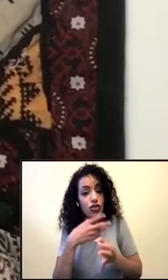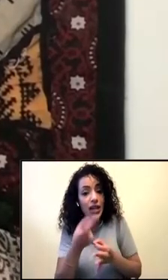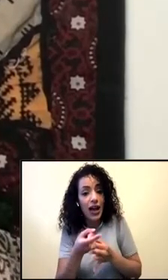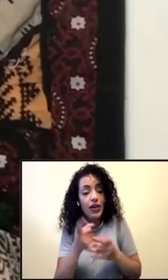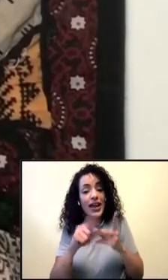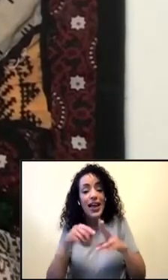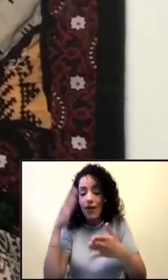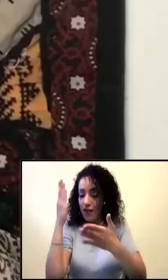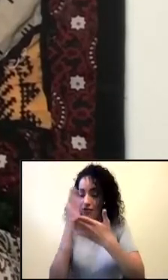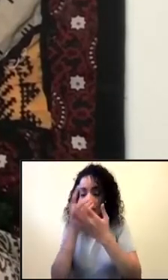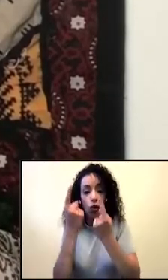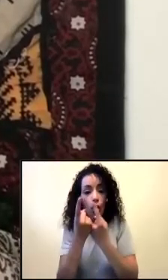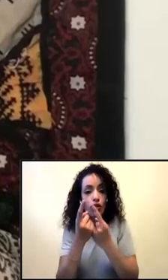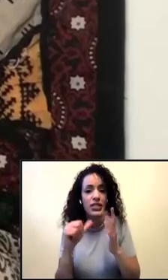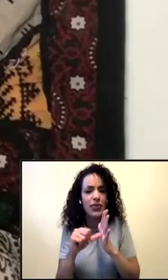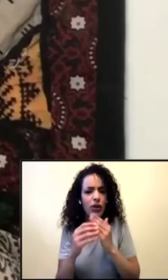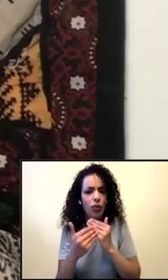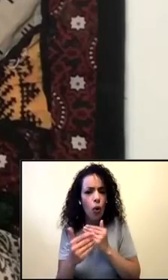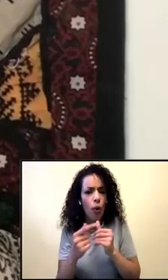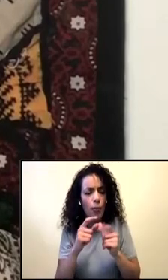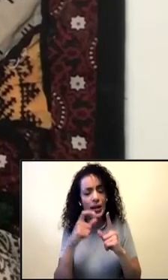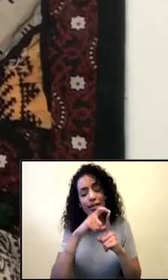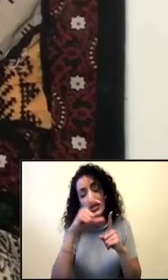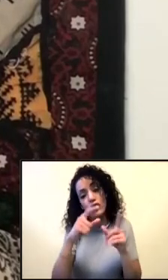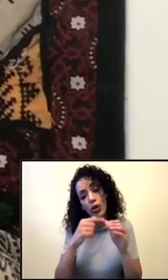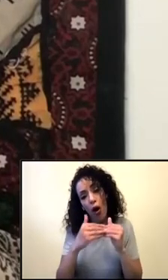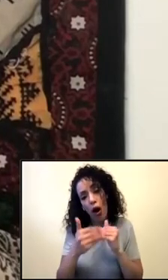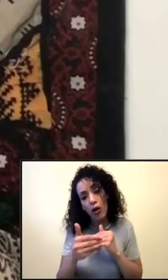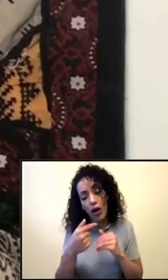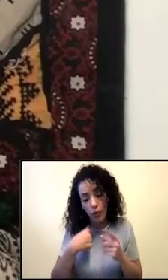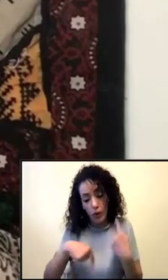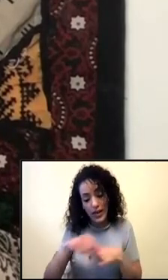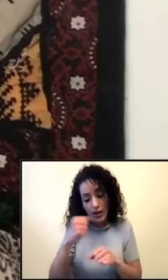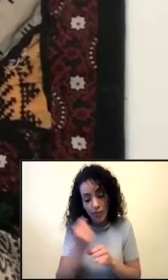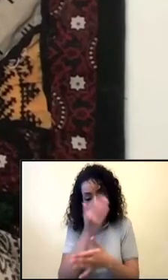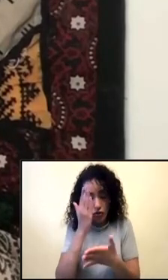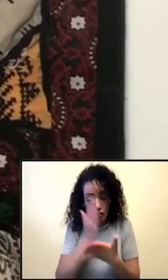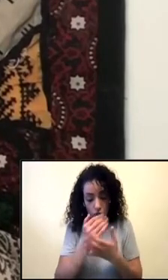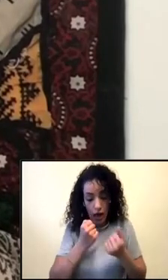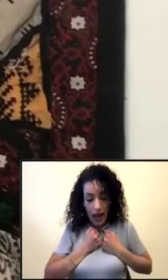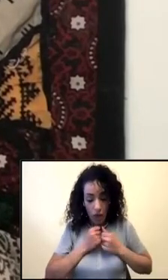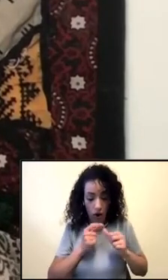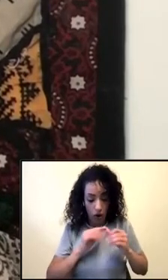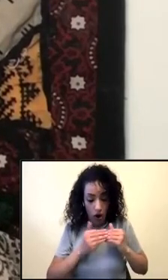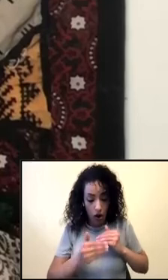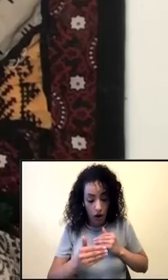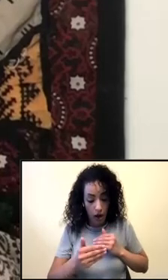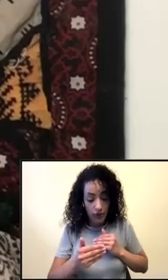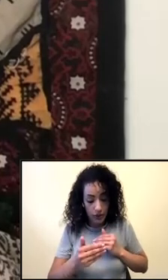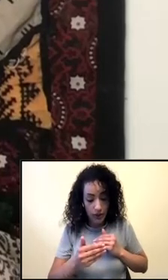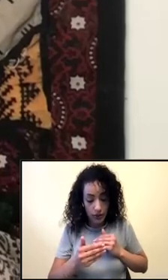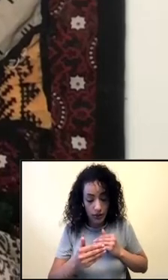but with the digital archive we've made sure that our archives are placed within local